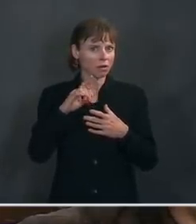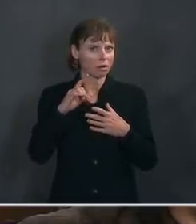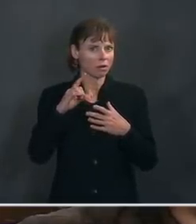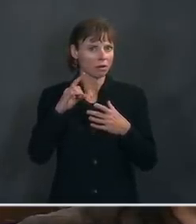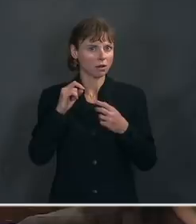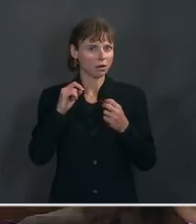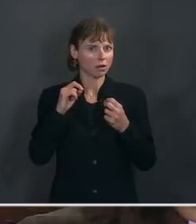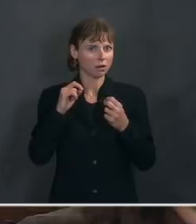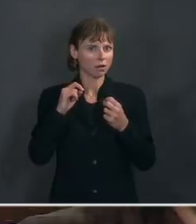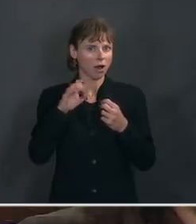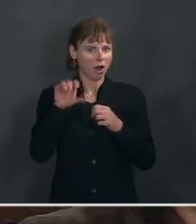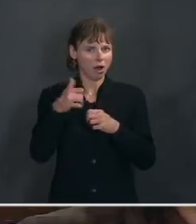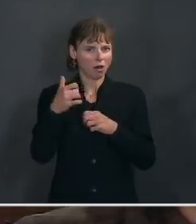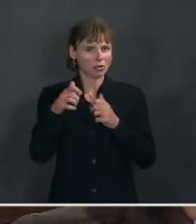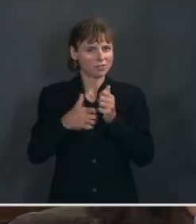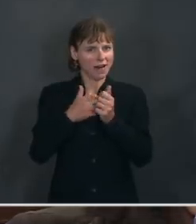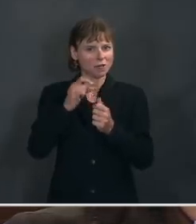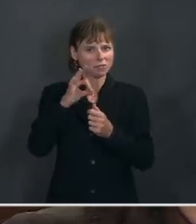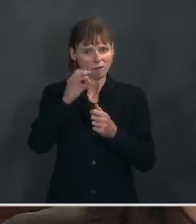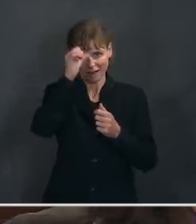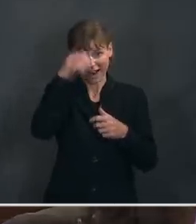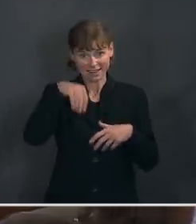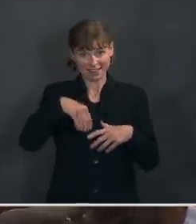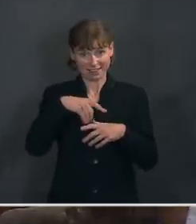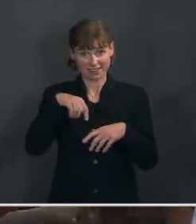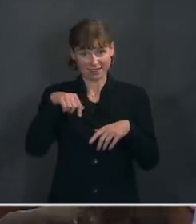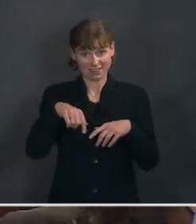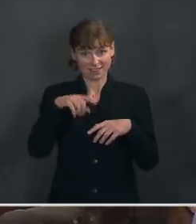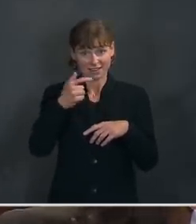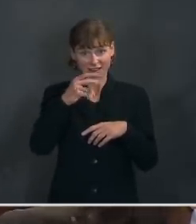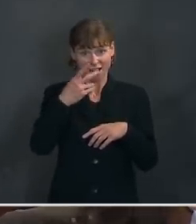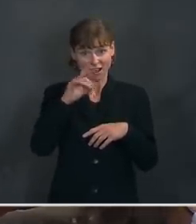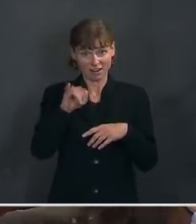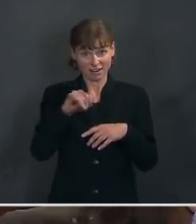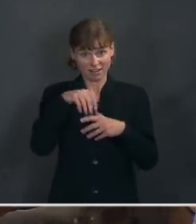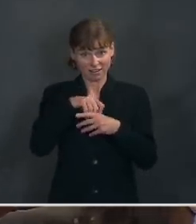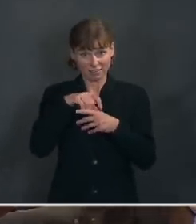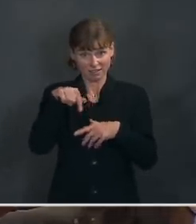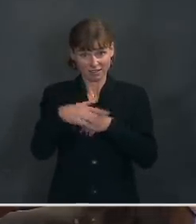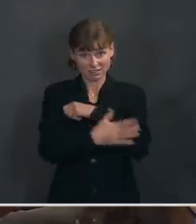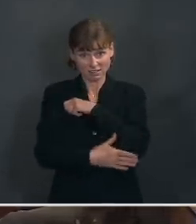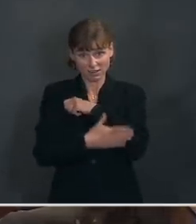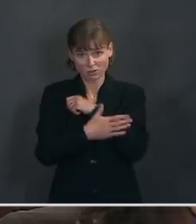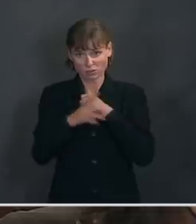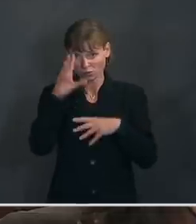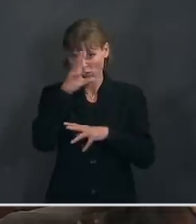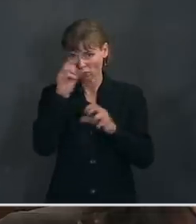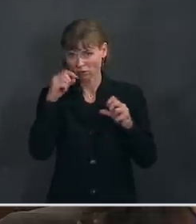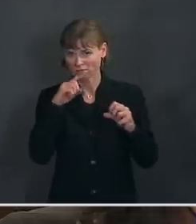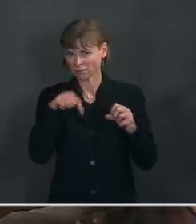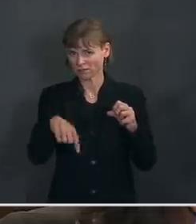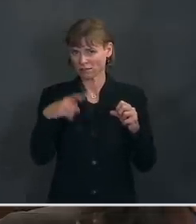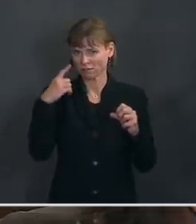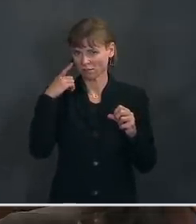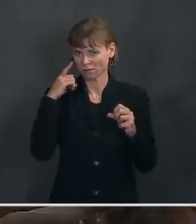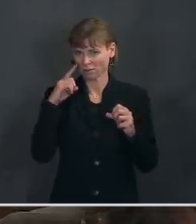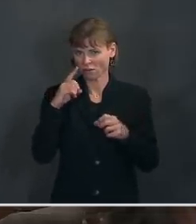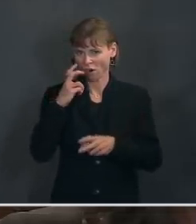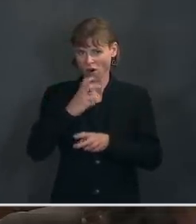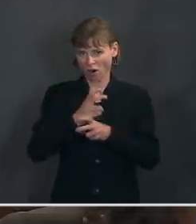others, followers of Gandhi in this country, does the President know about it and does he have any thoughts? This was the third time this has happened in this country.